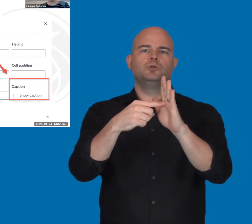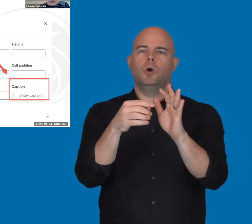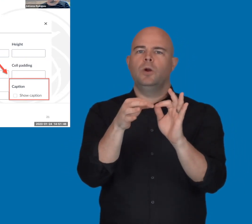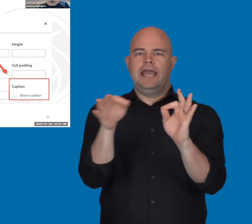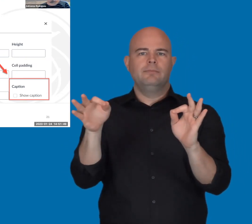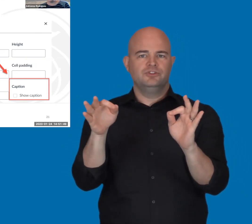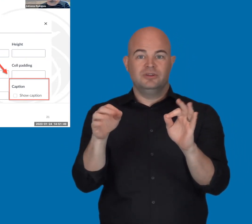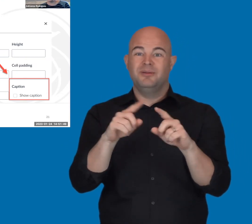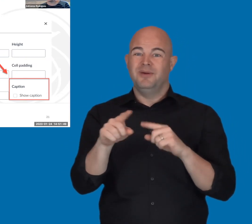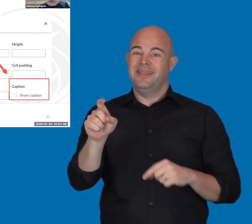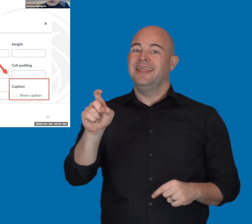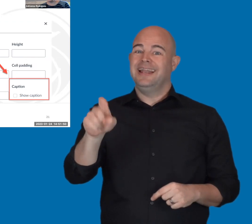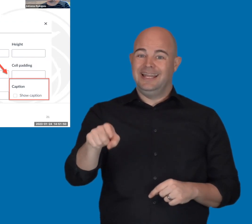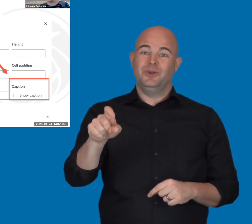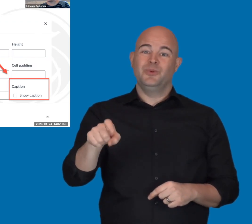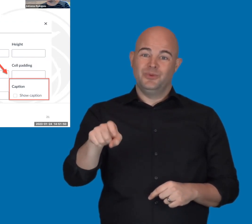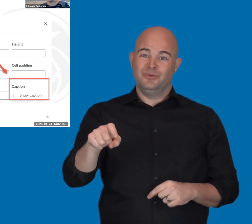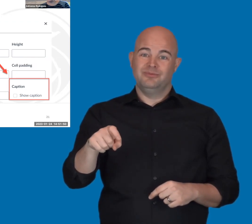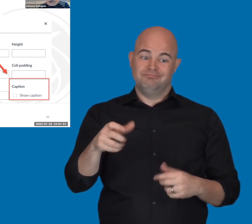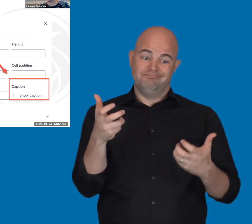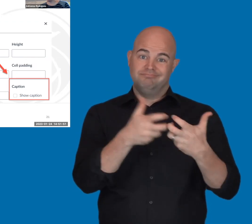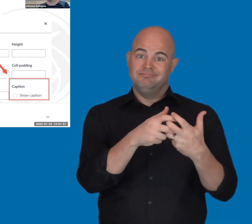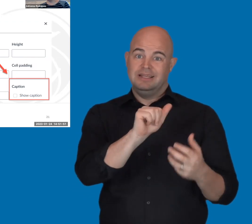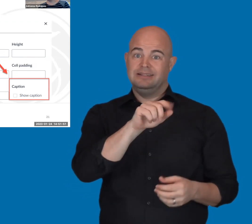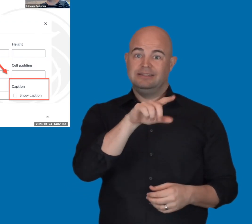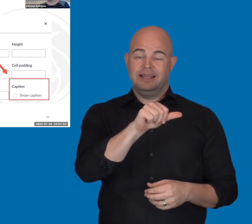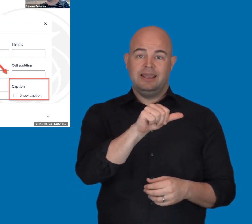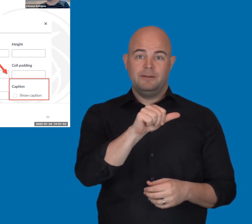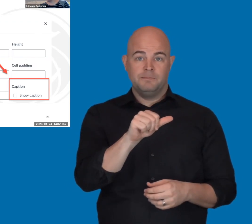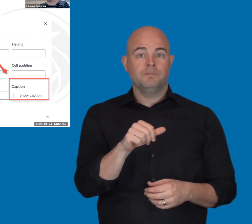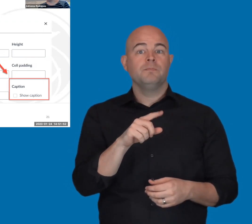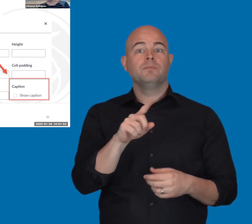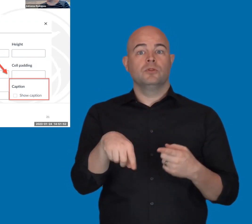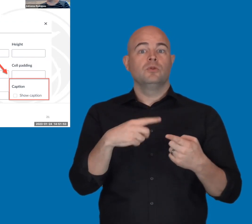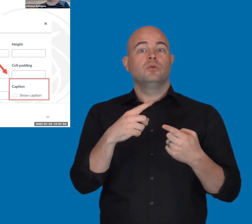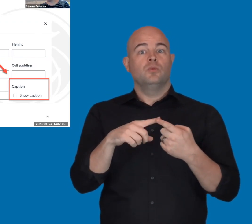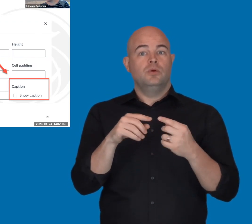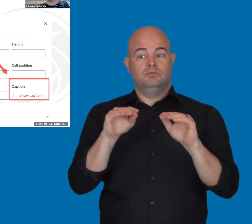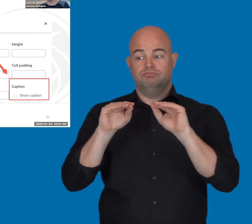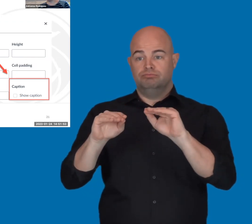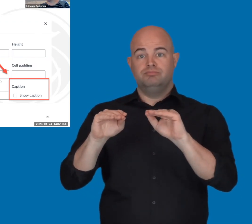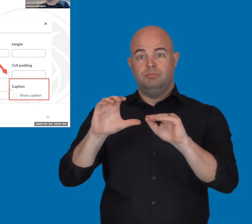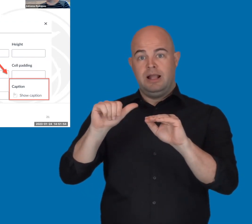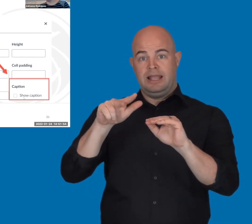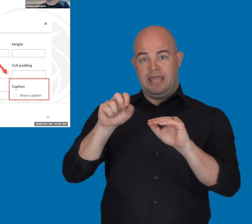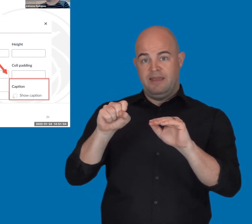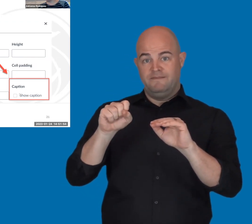but they need to in order to be ADA compliant. So, in your table properties in Canvas, you would just want